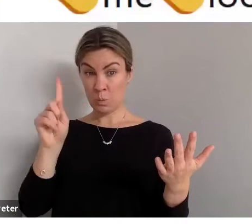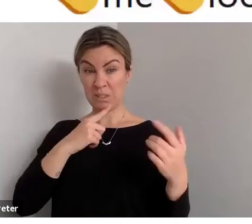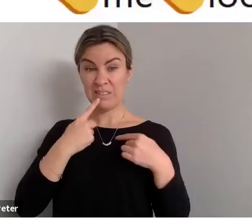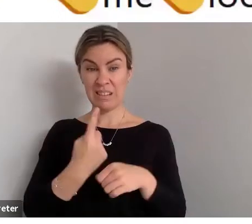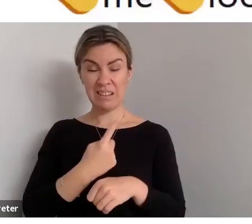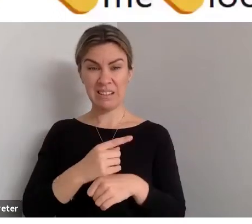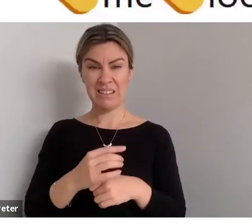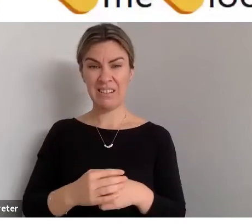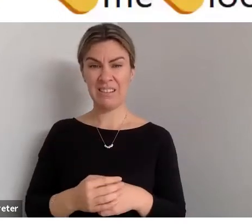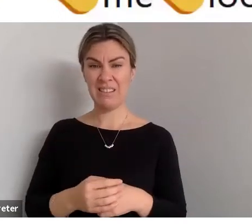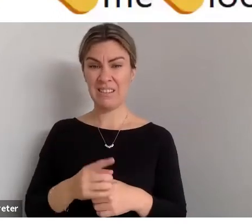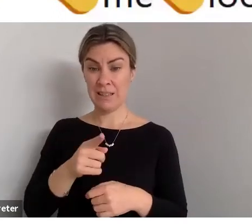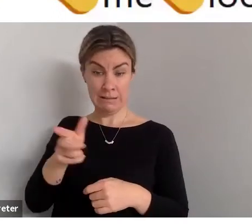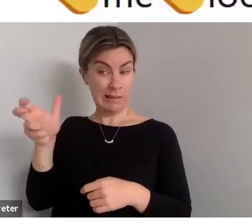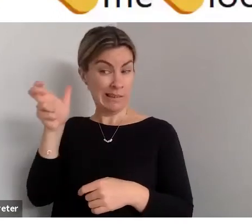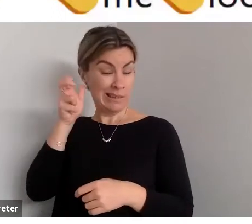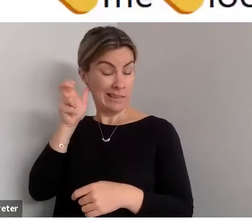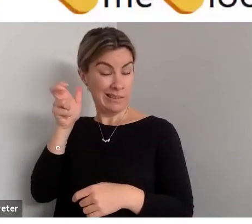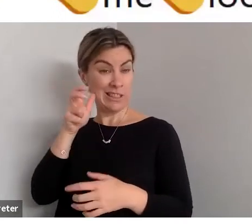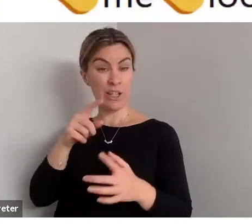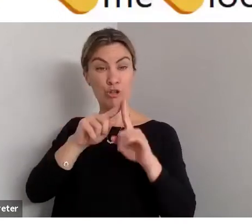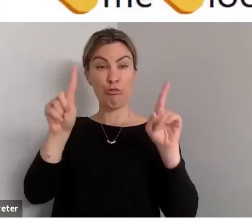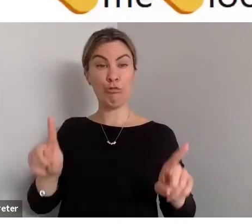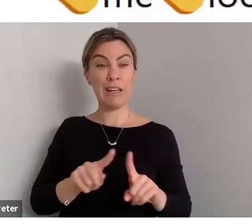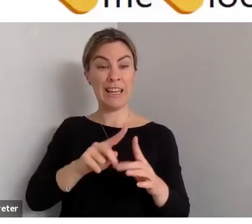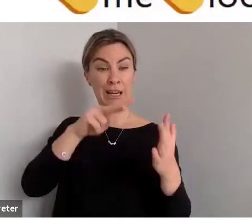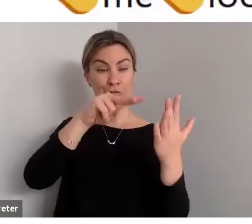and maybe – yeah, you don't know.